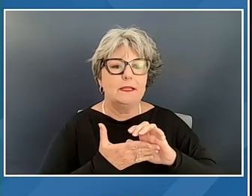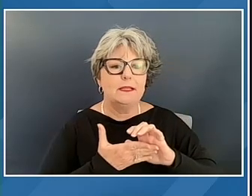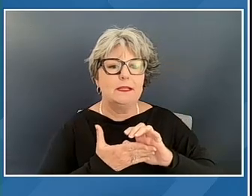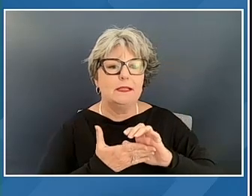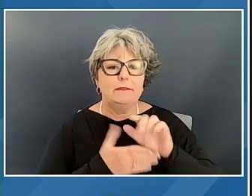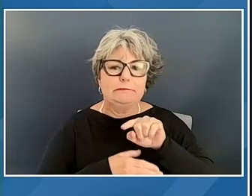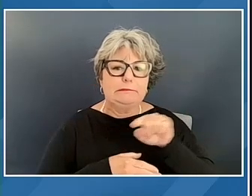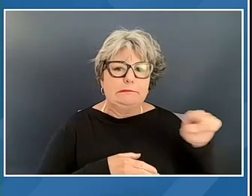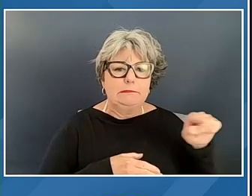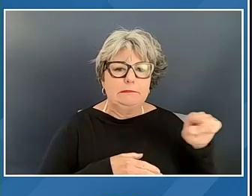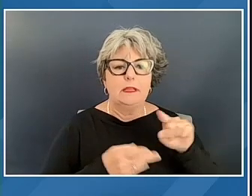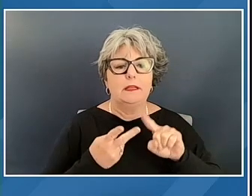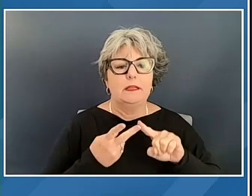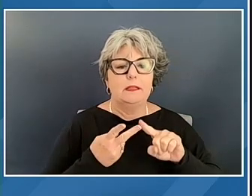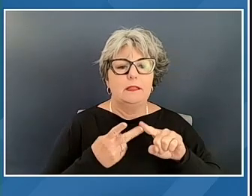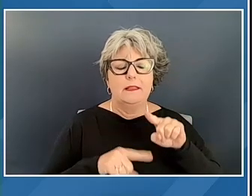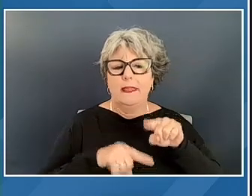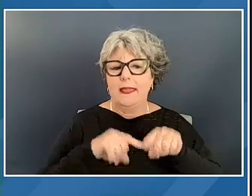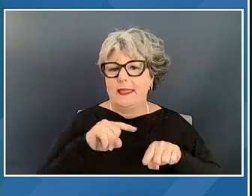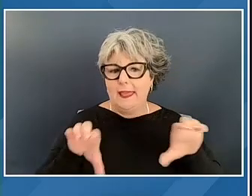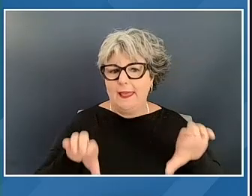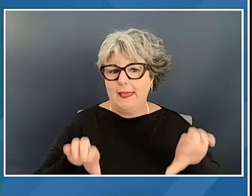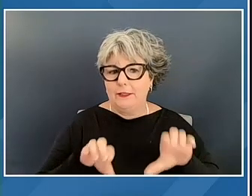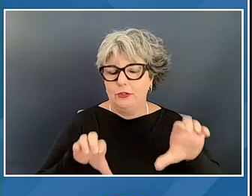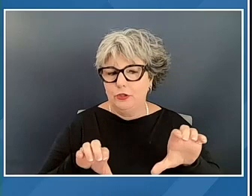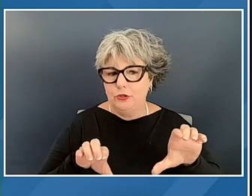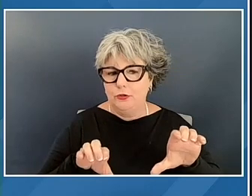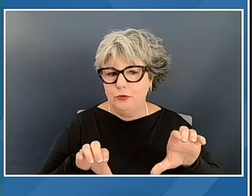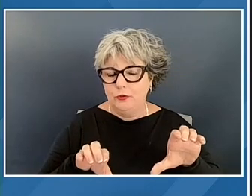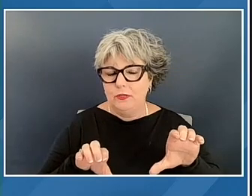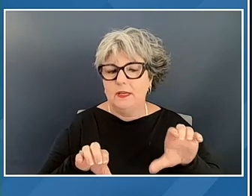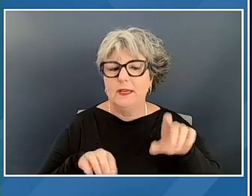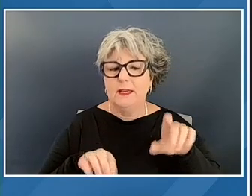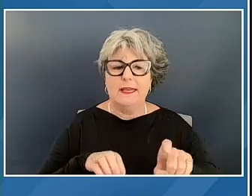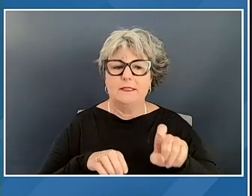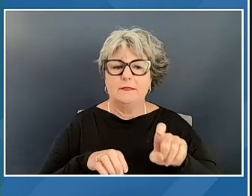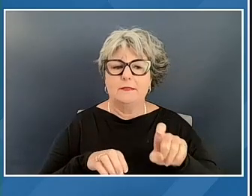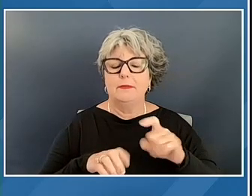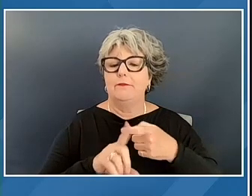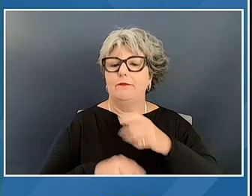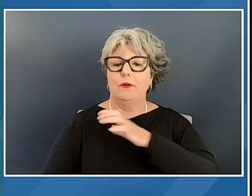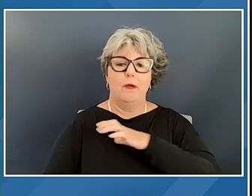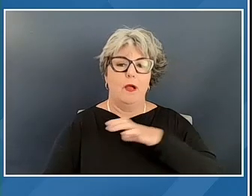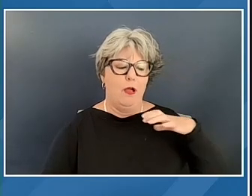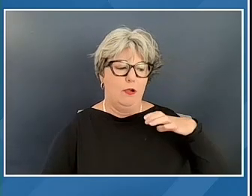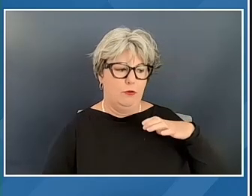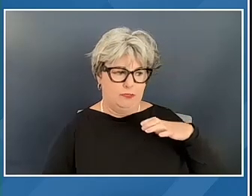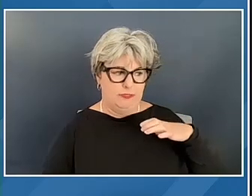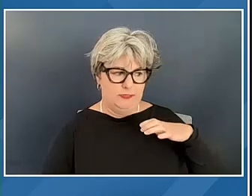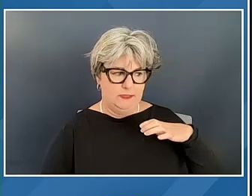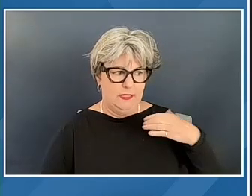they can't do is that it has to be an act of Congress that have a reduction or cap